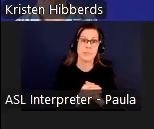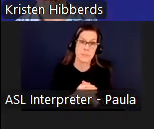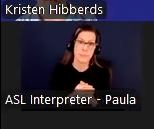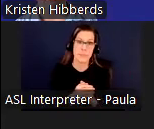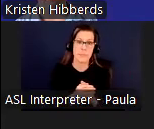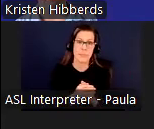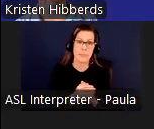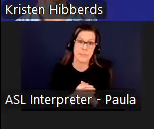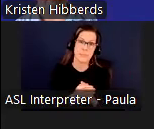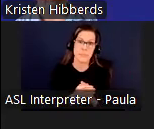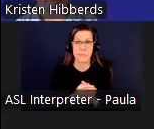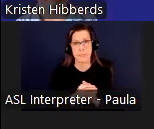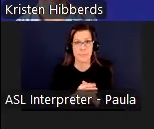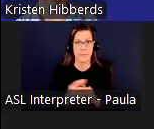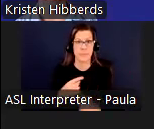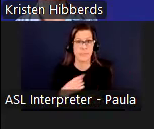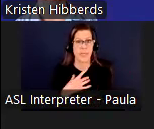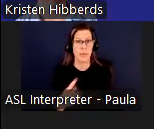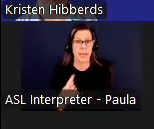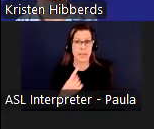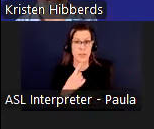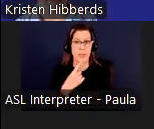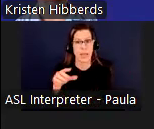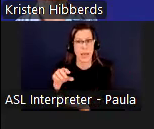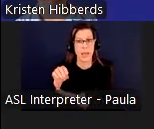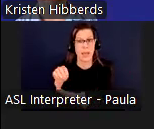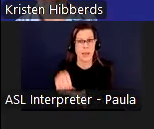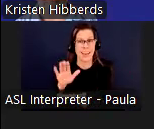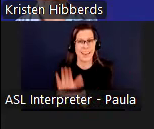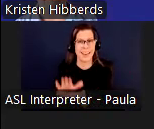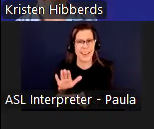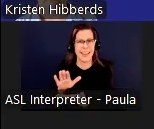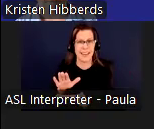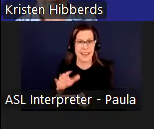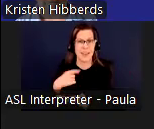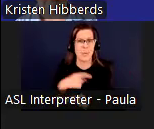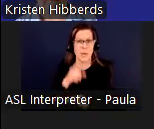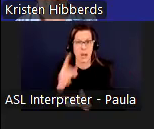that we're making a recommendation to put that any back in.